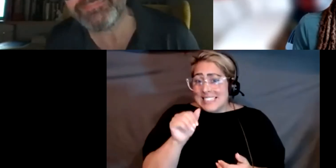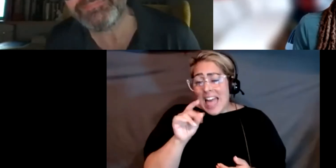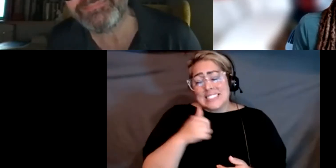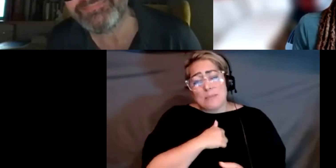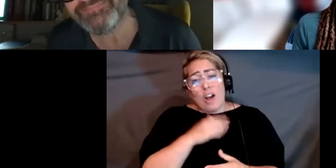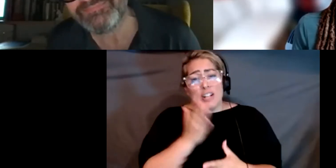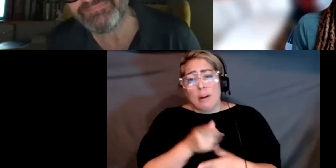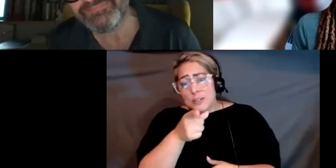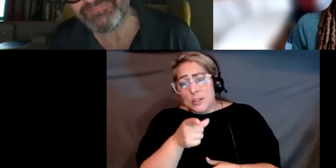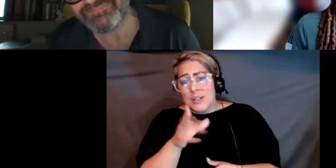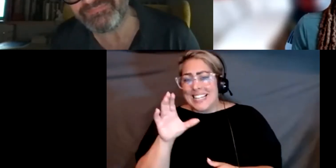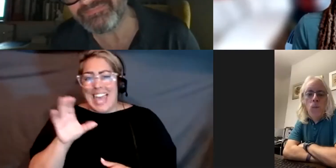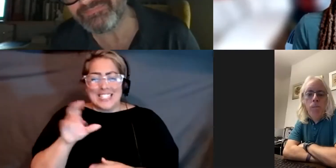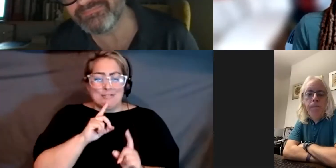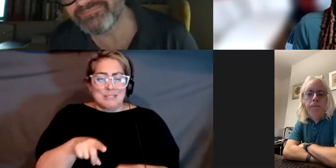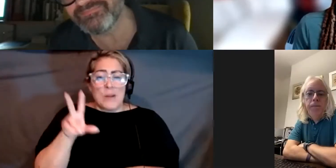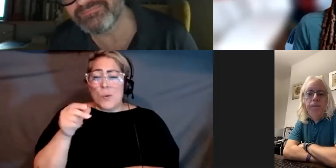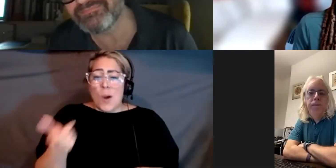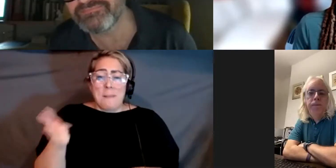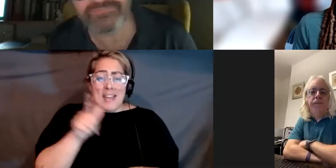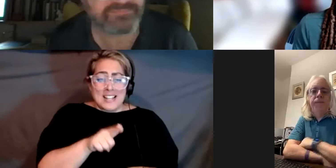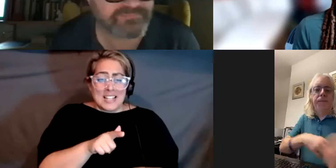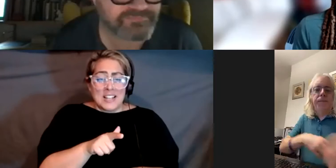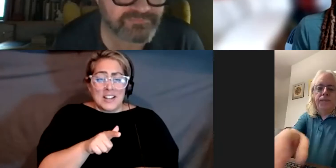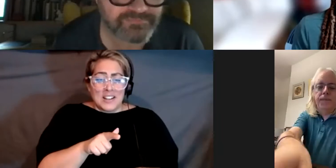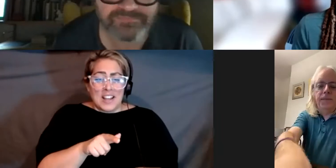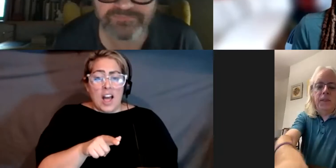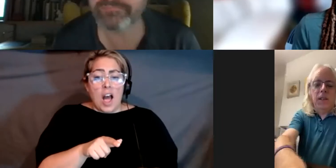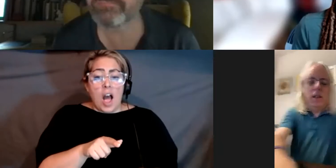Christopher who has had his hand up for a while. >>